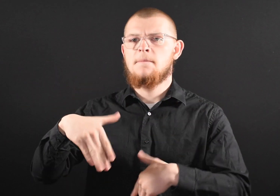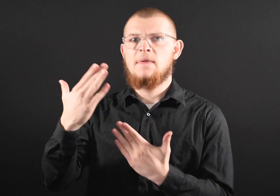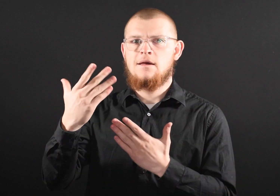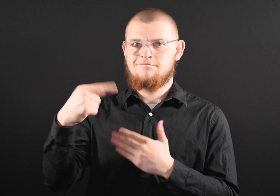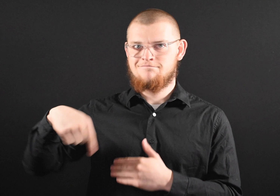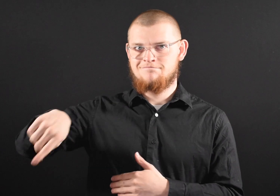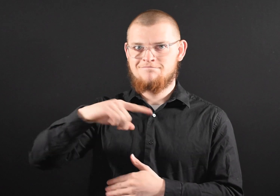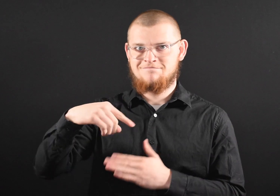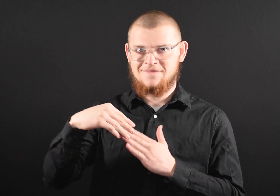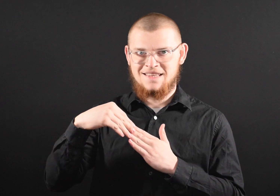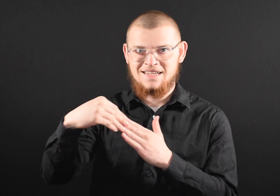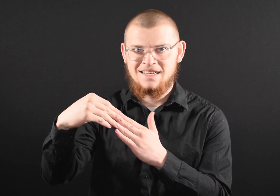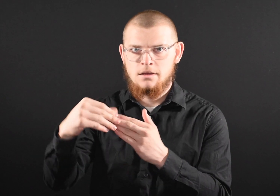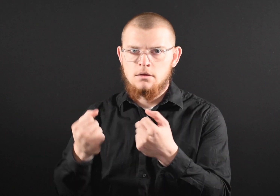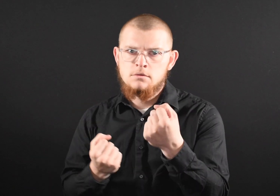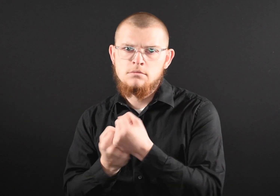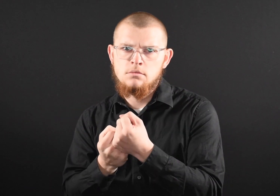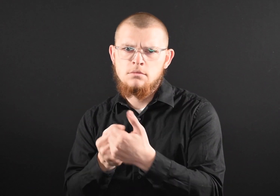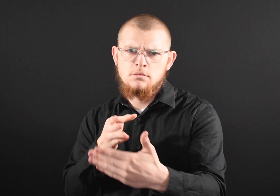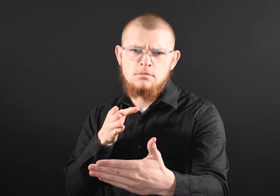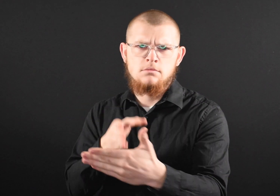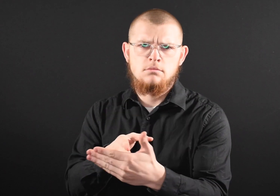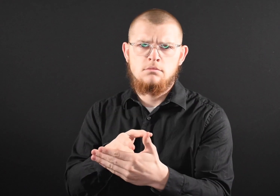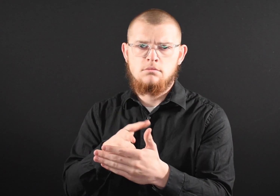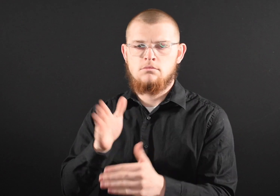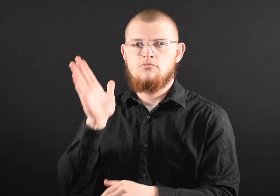which bills we are leading, supporting, or opposing.